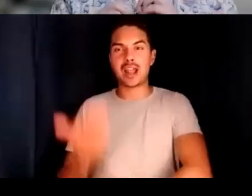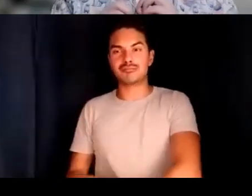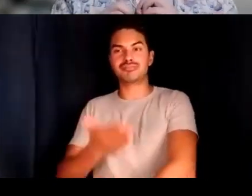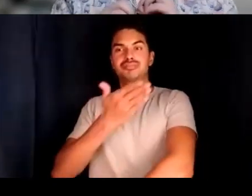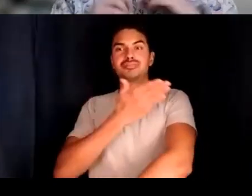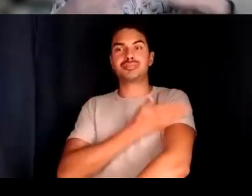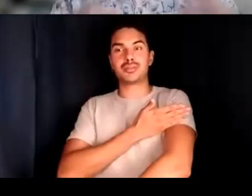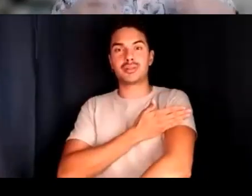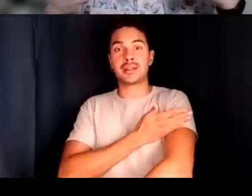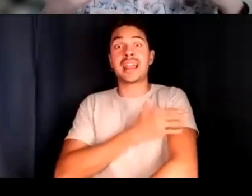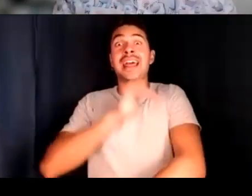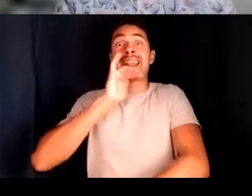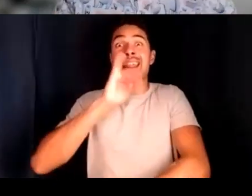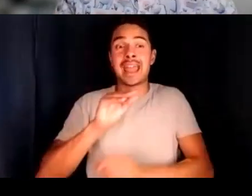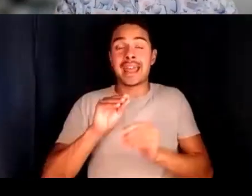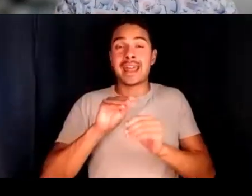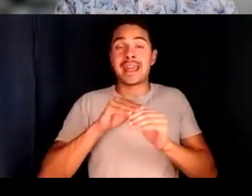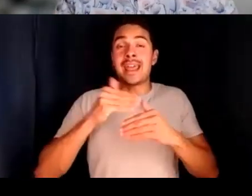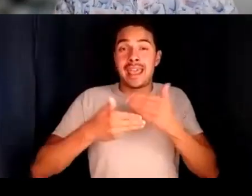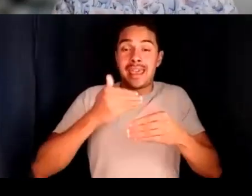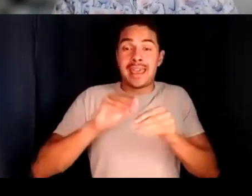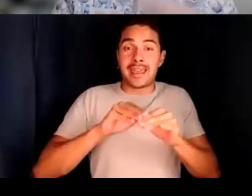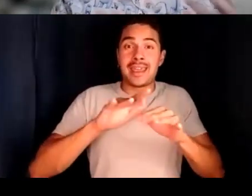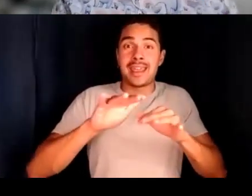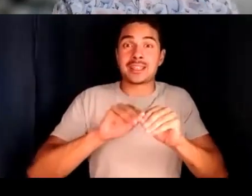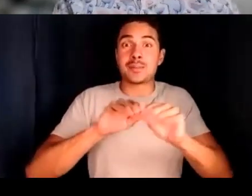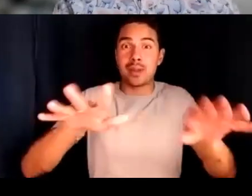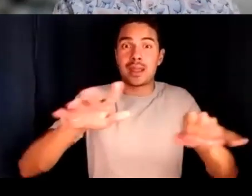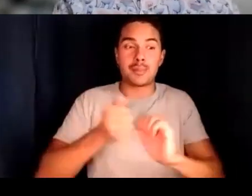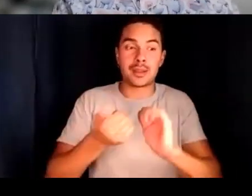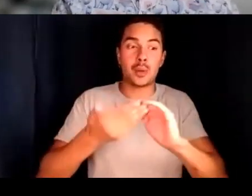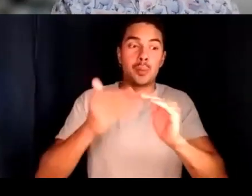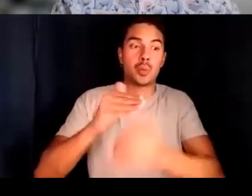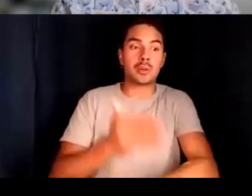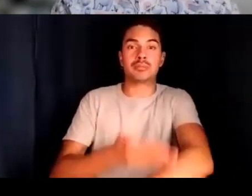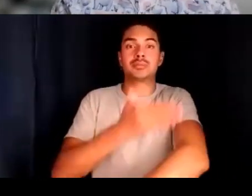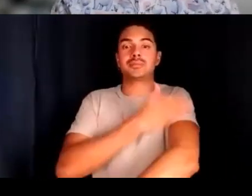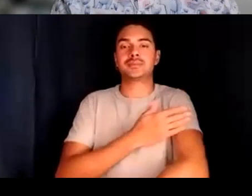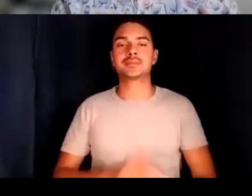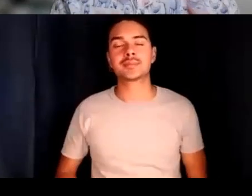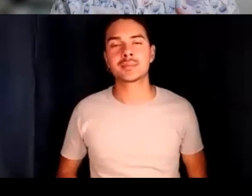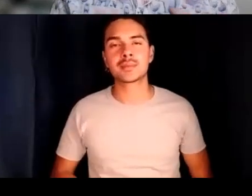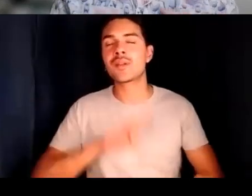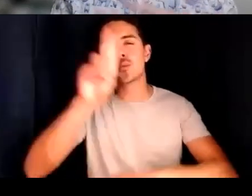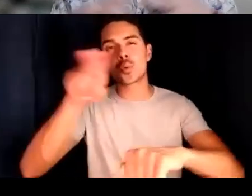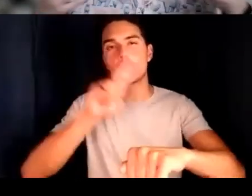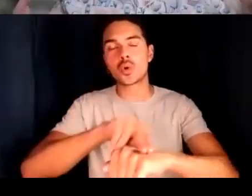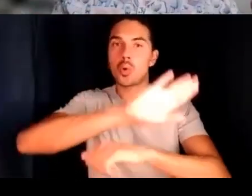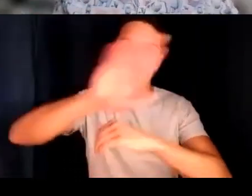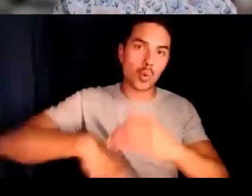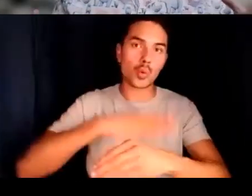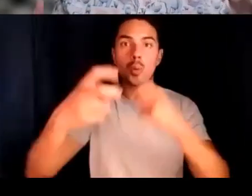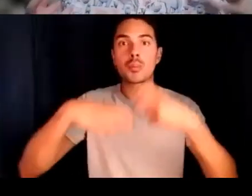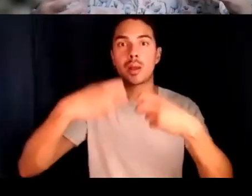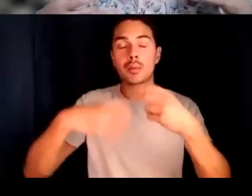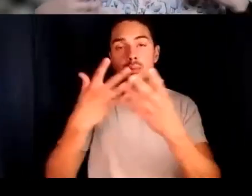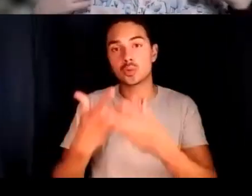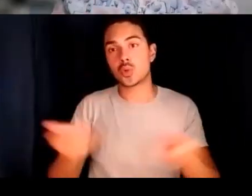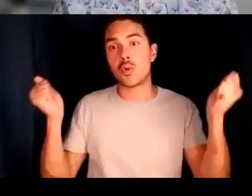That having someone who's there with you maybe won't solve all your problems, but it does help,